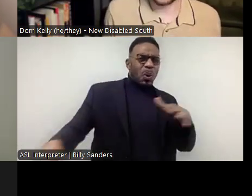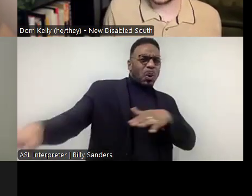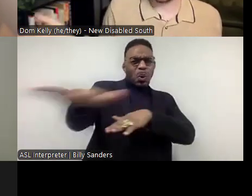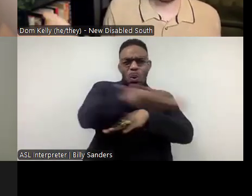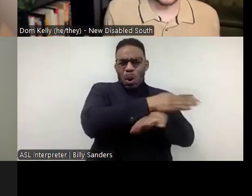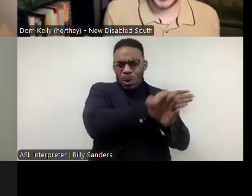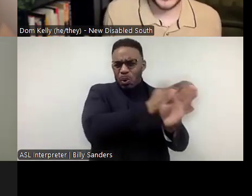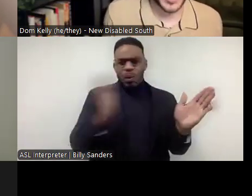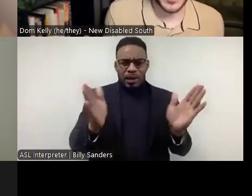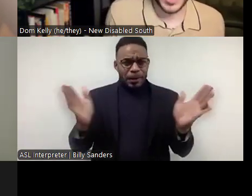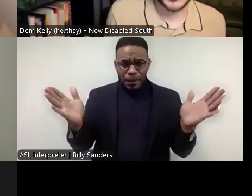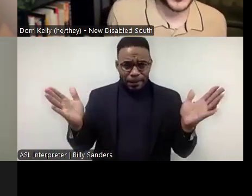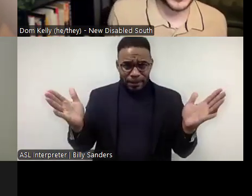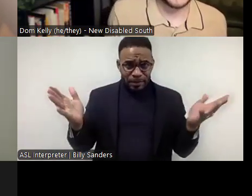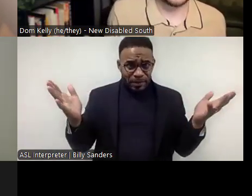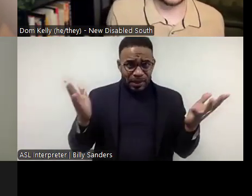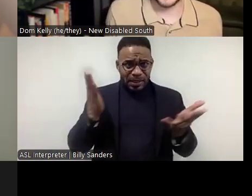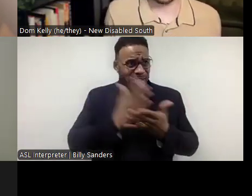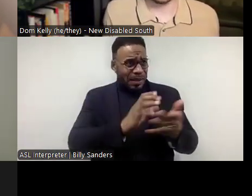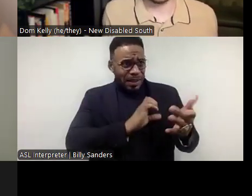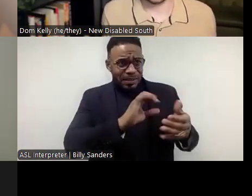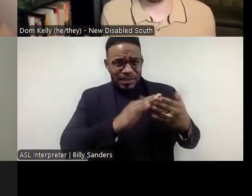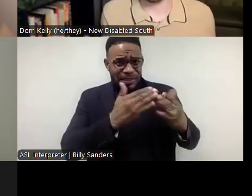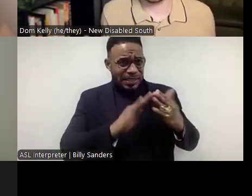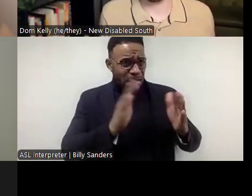support of fascism or rolling over to fascism across the